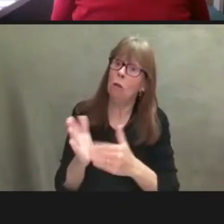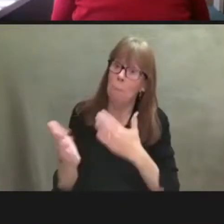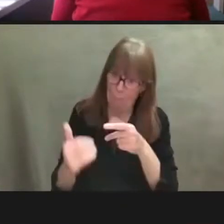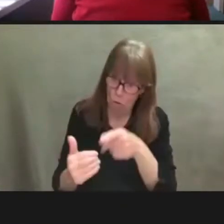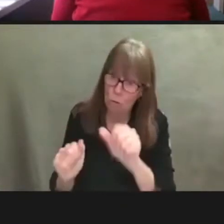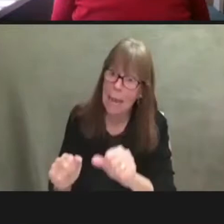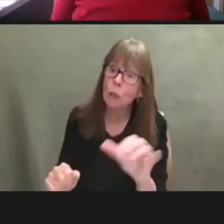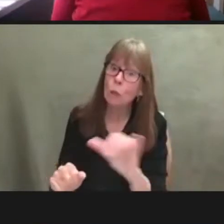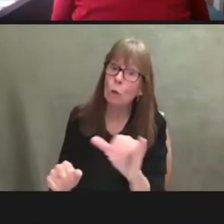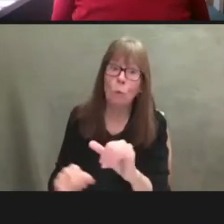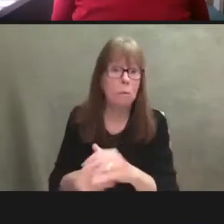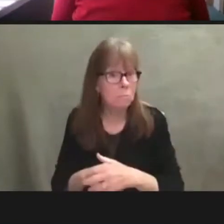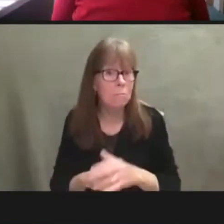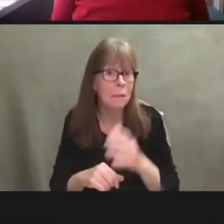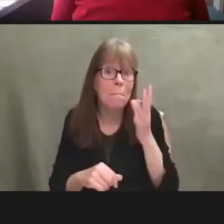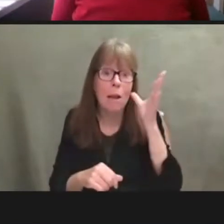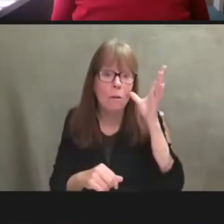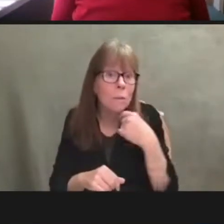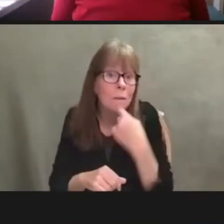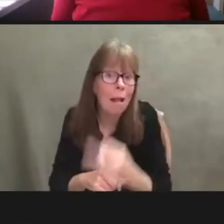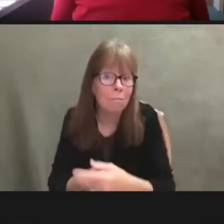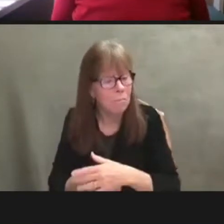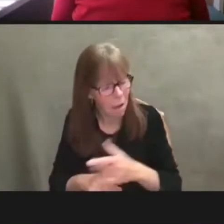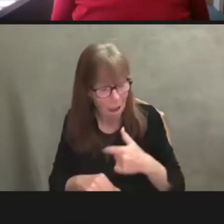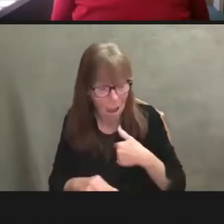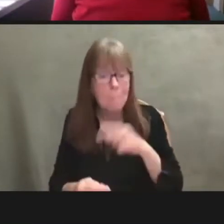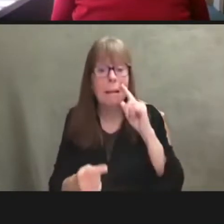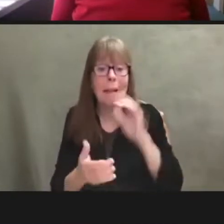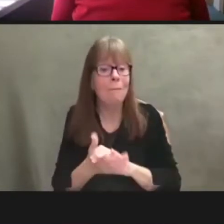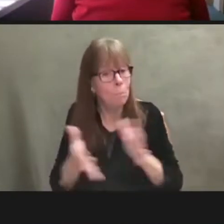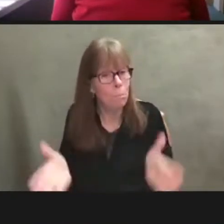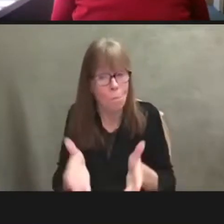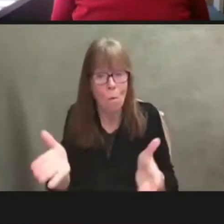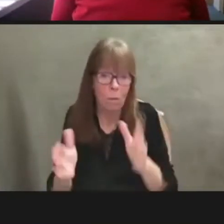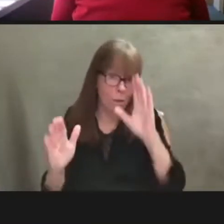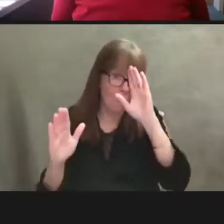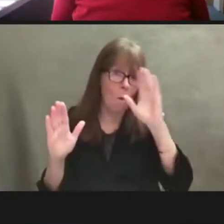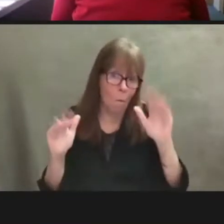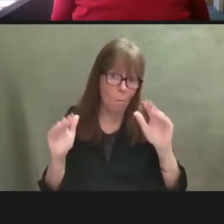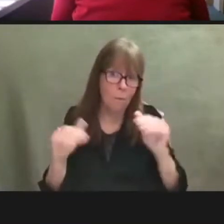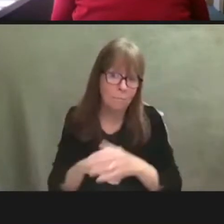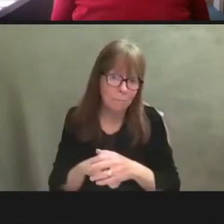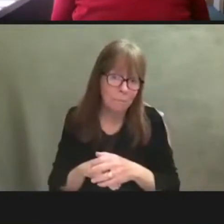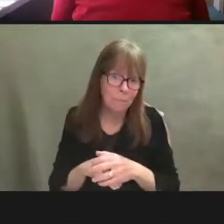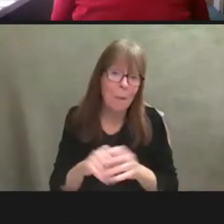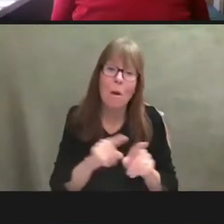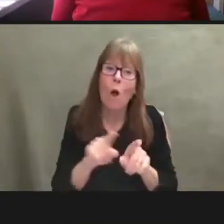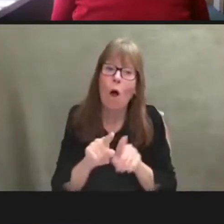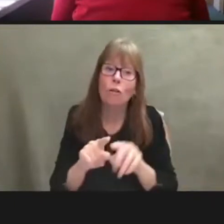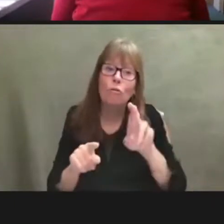I'm a believer in the promotion of hope, as well as reasonable expectations.